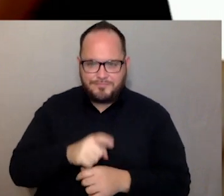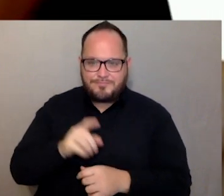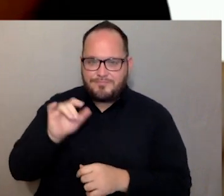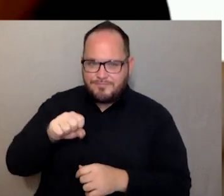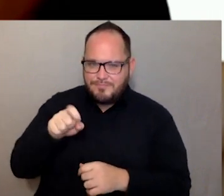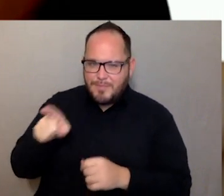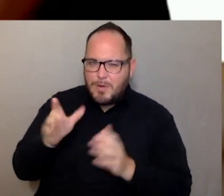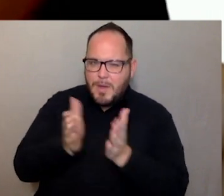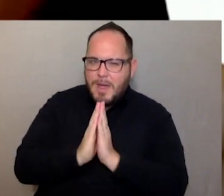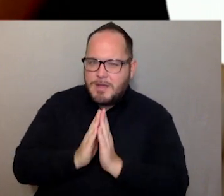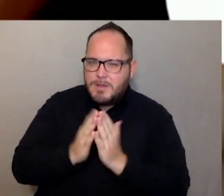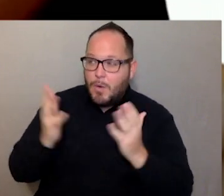YES, YOU ASKED WHAT THE CITY OF PORTLAND'S ROLE IN OREGON